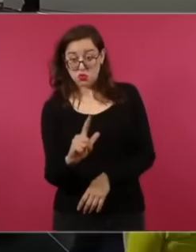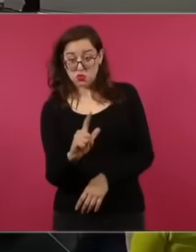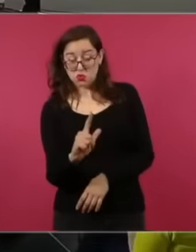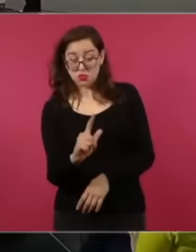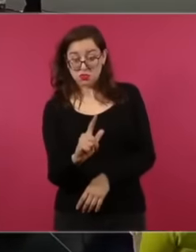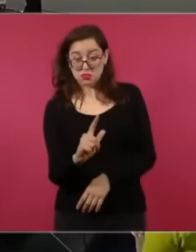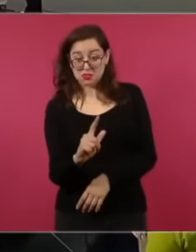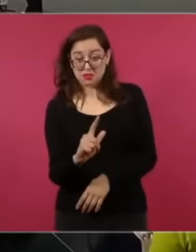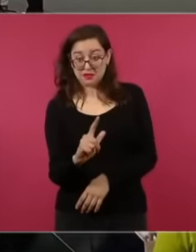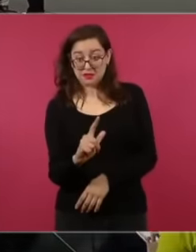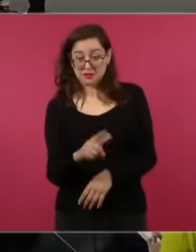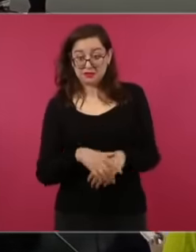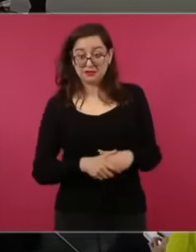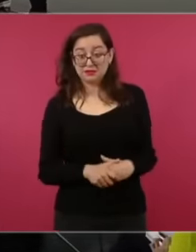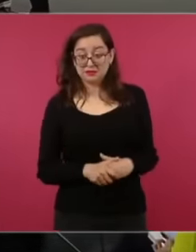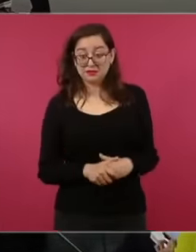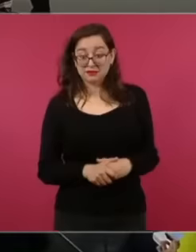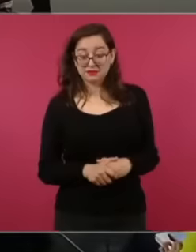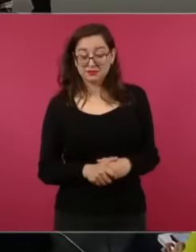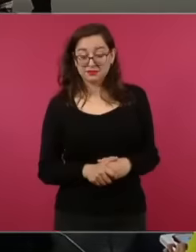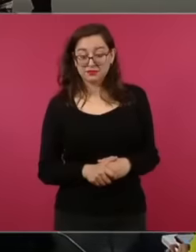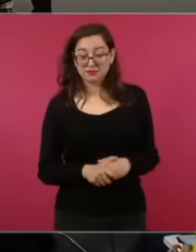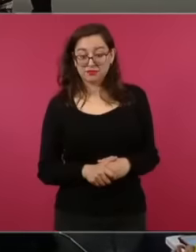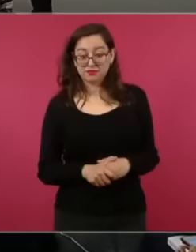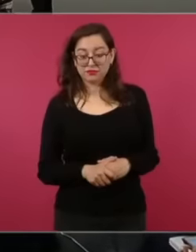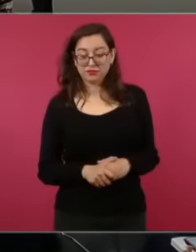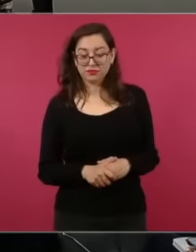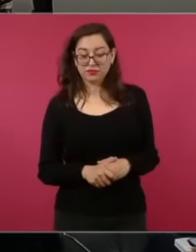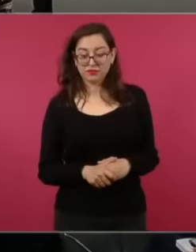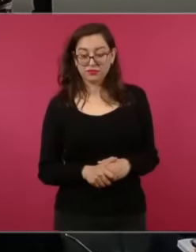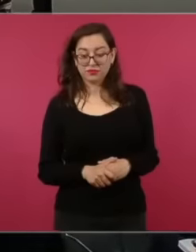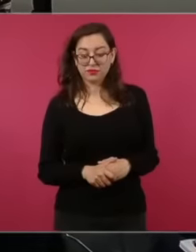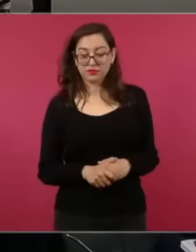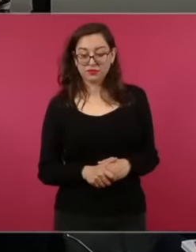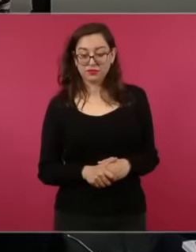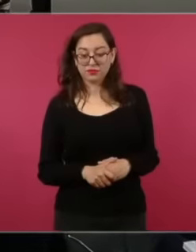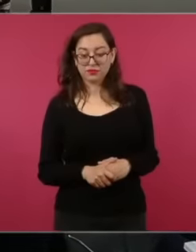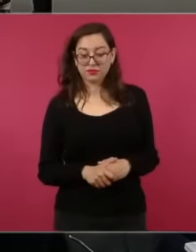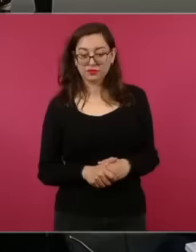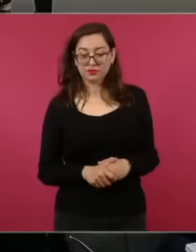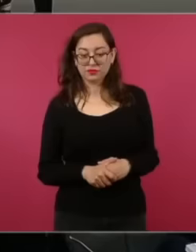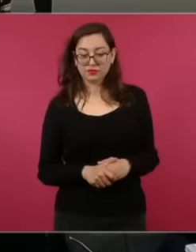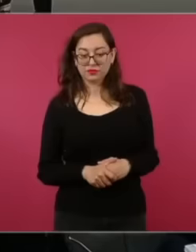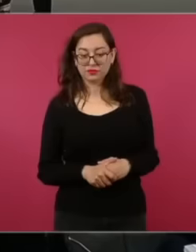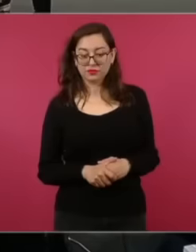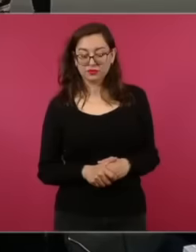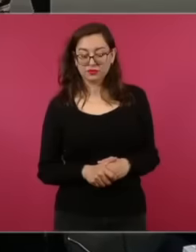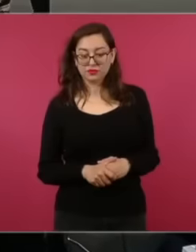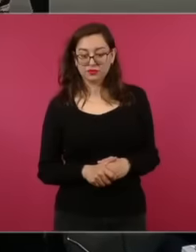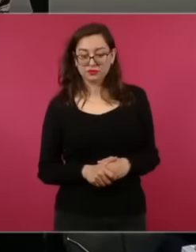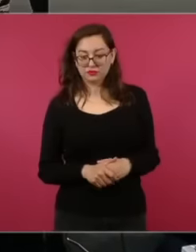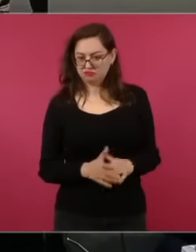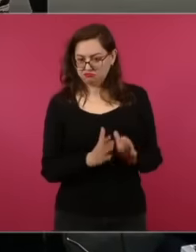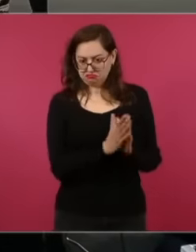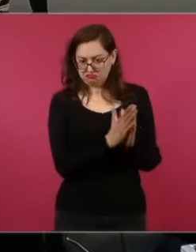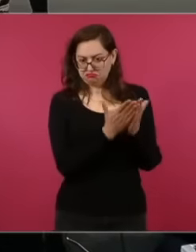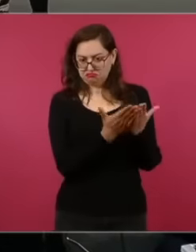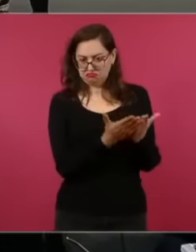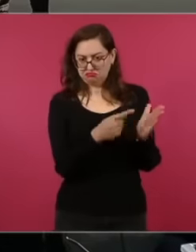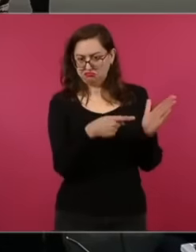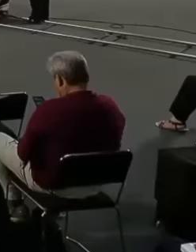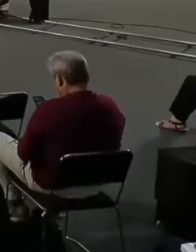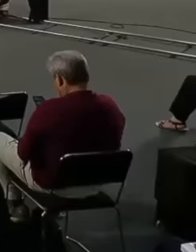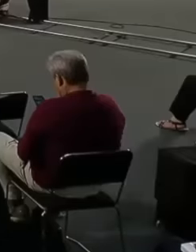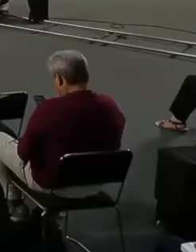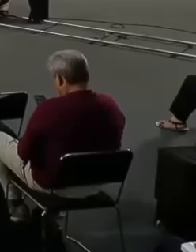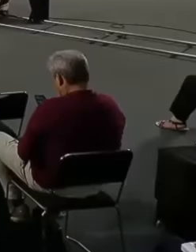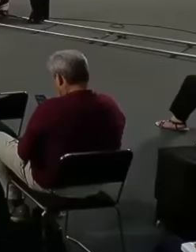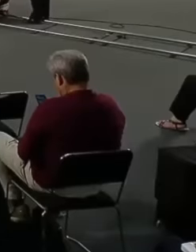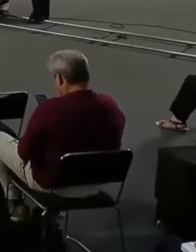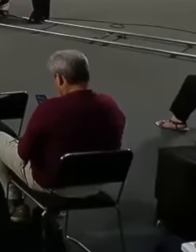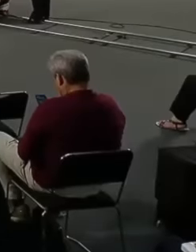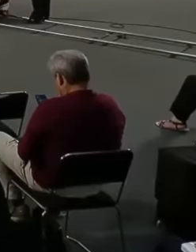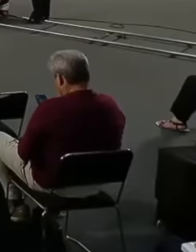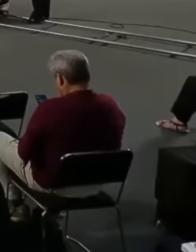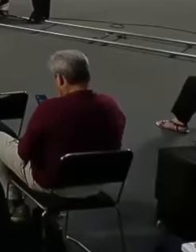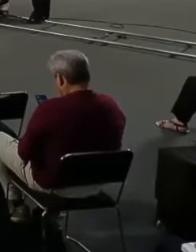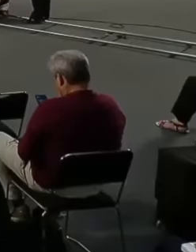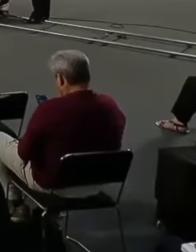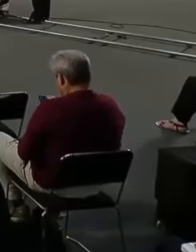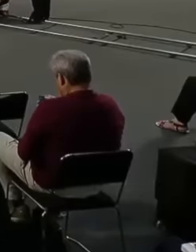it is here comes the data also for young people it's